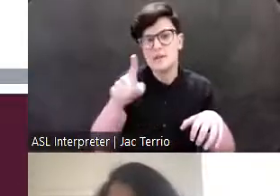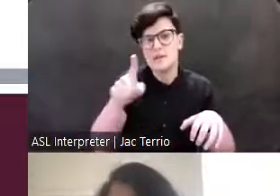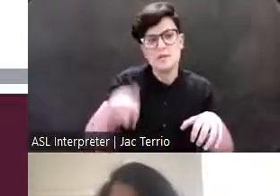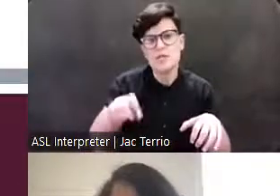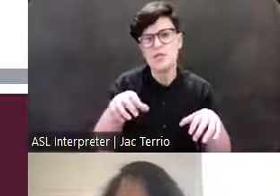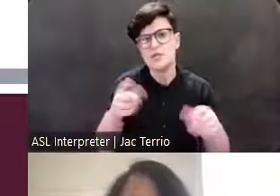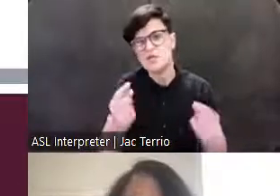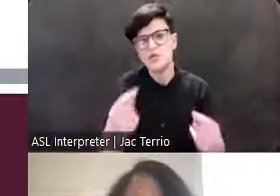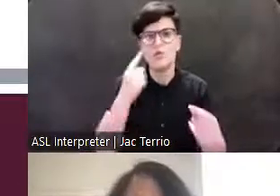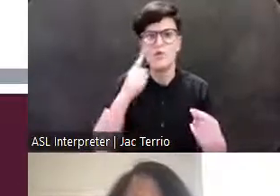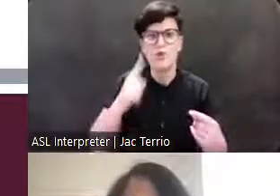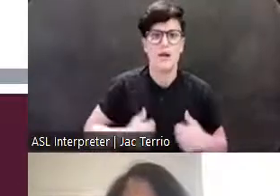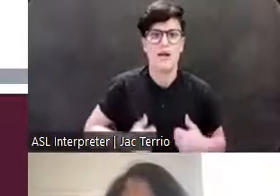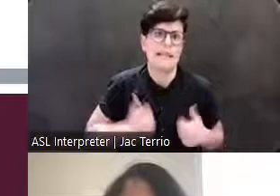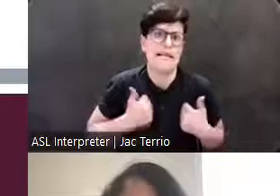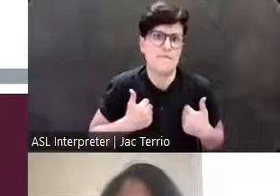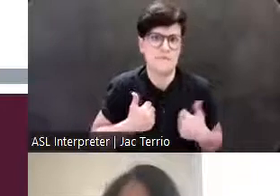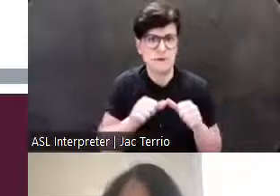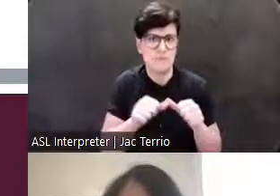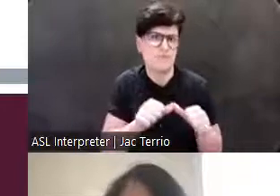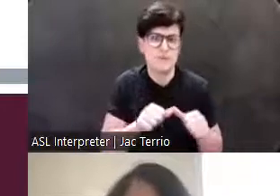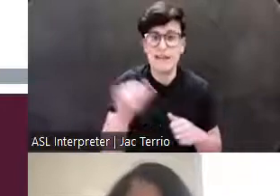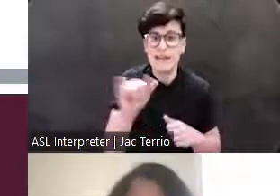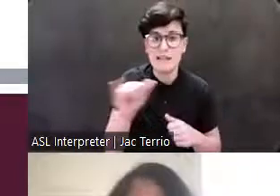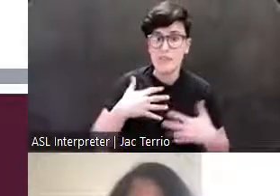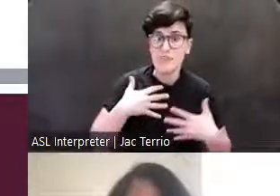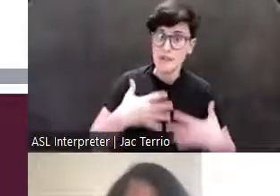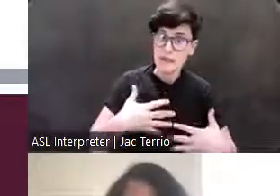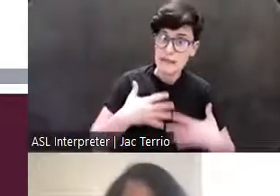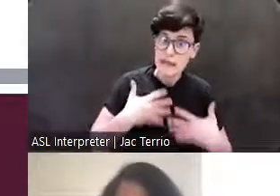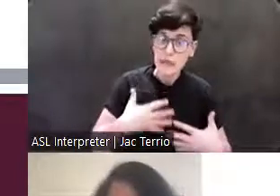for example. It might be speaking. It might be hearing.